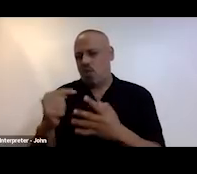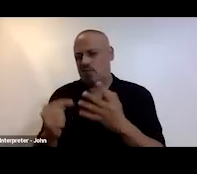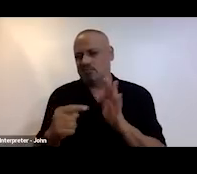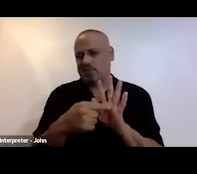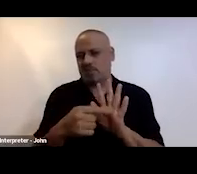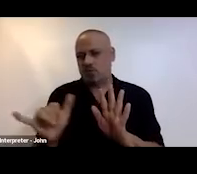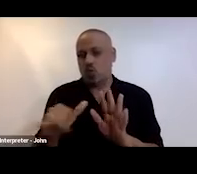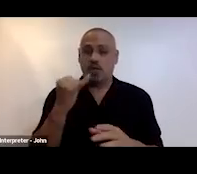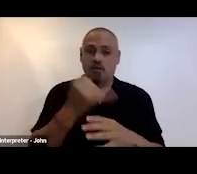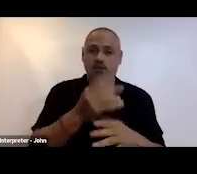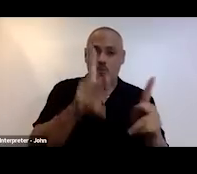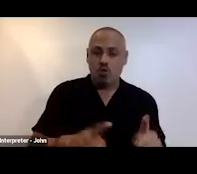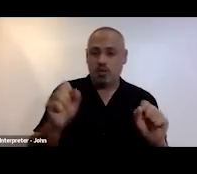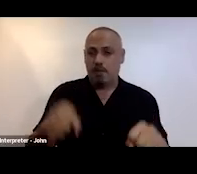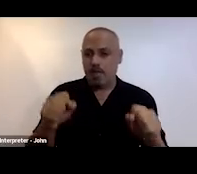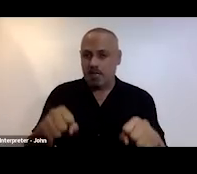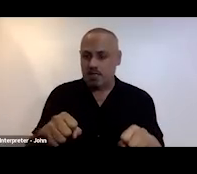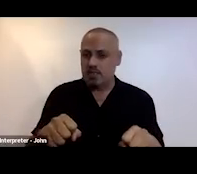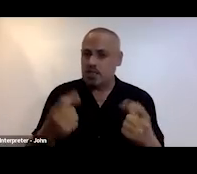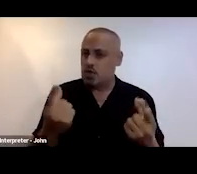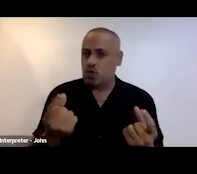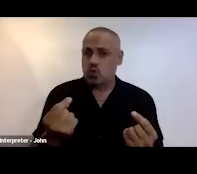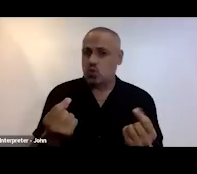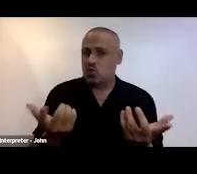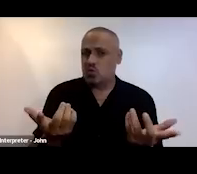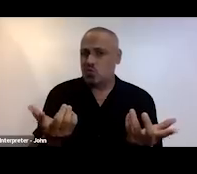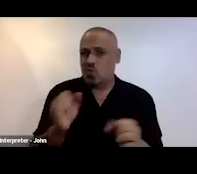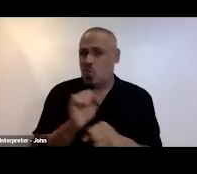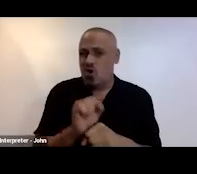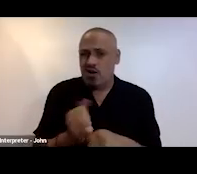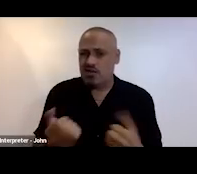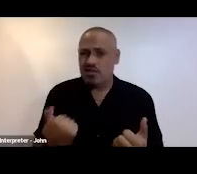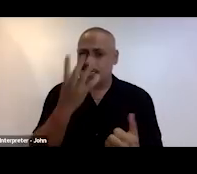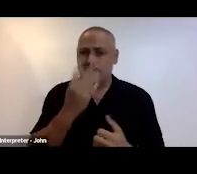with the person's ability to do their life, to work, to sleep, eat,